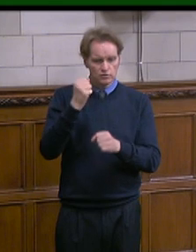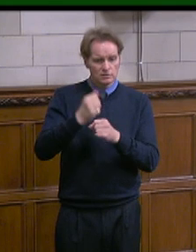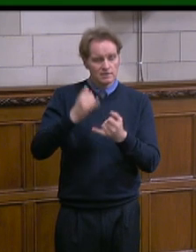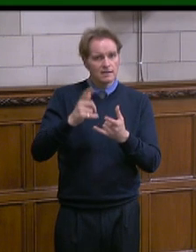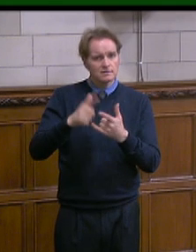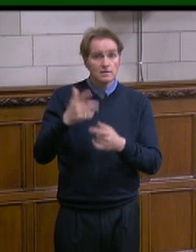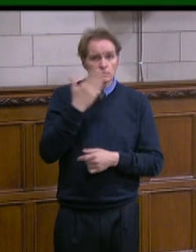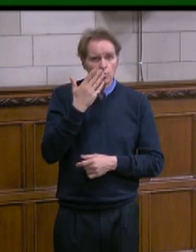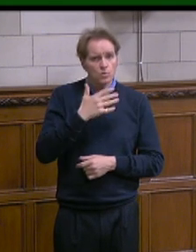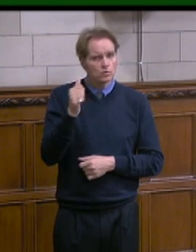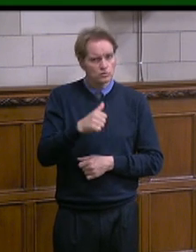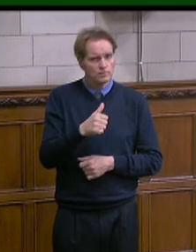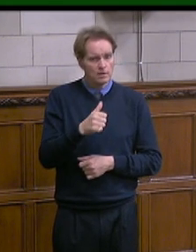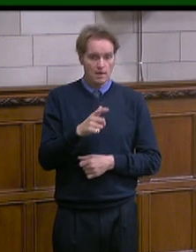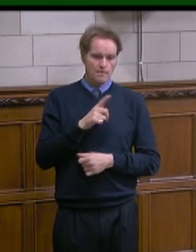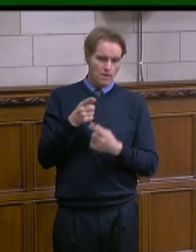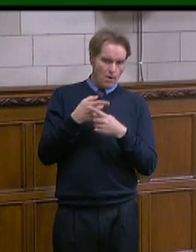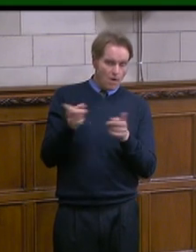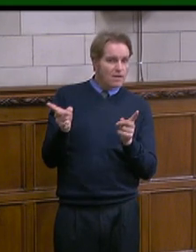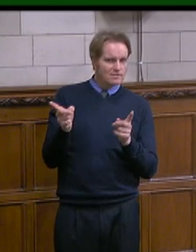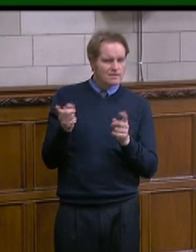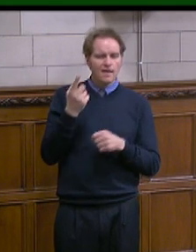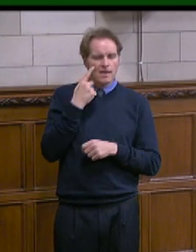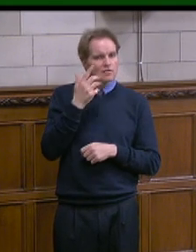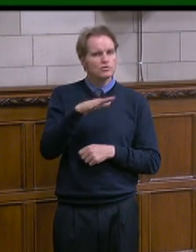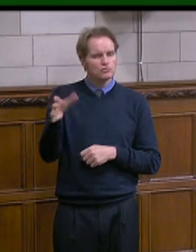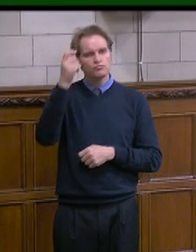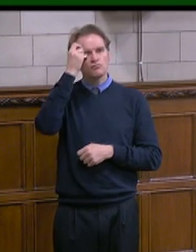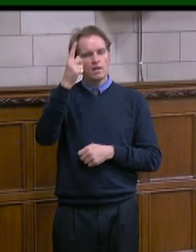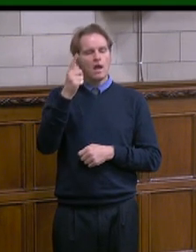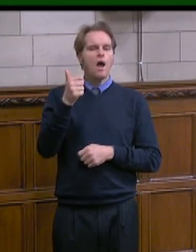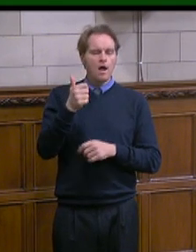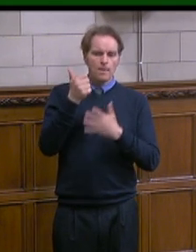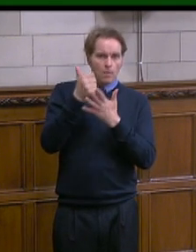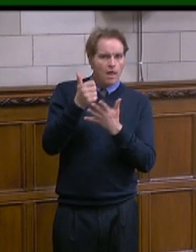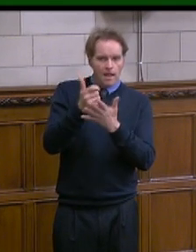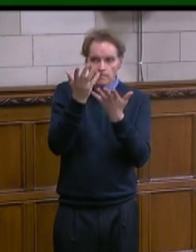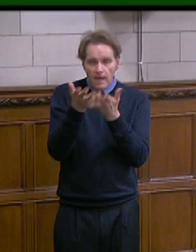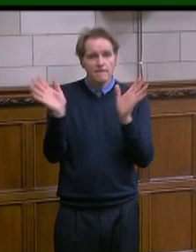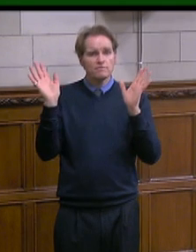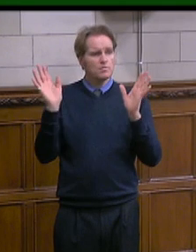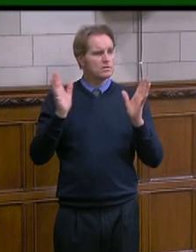That is because they recognise the potential wider societal benefits of everyone learning British Sign Language.